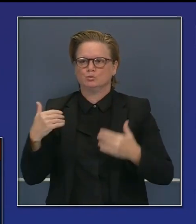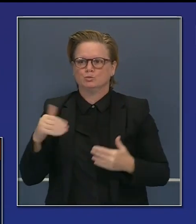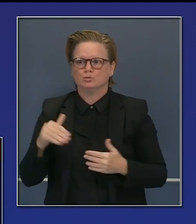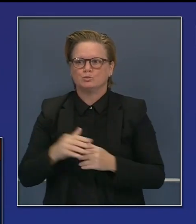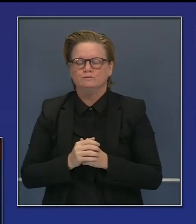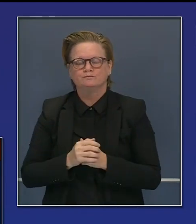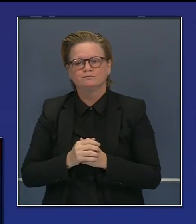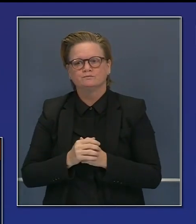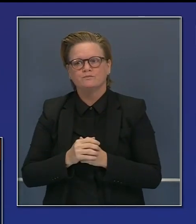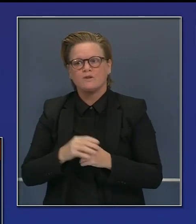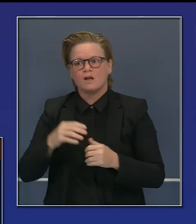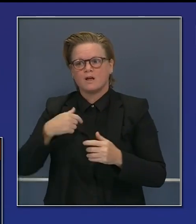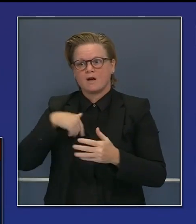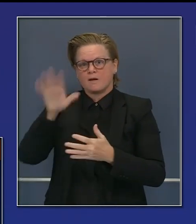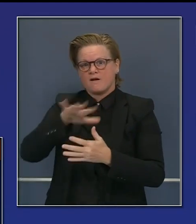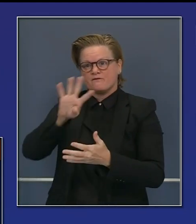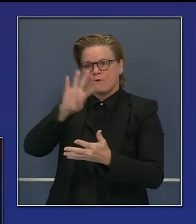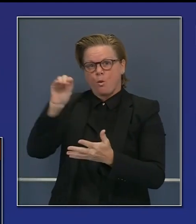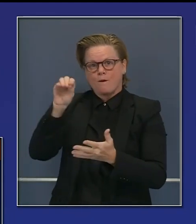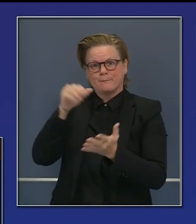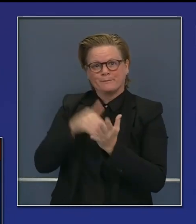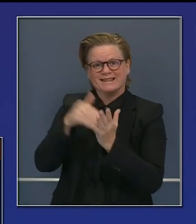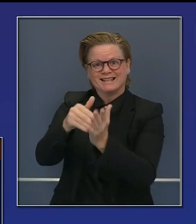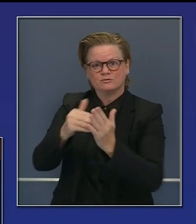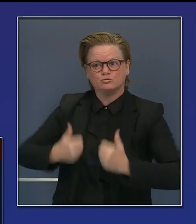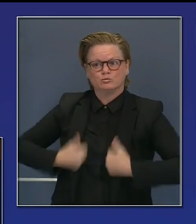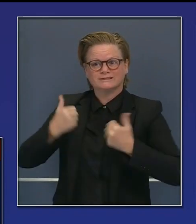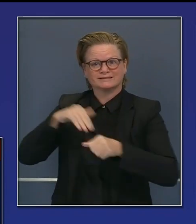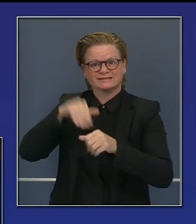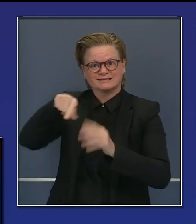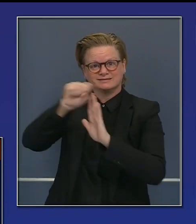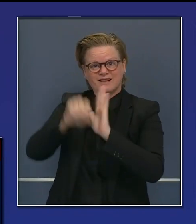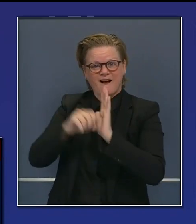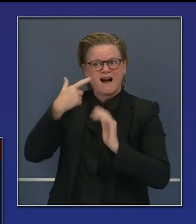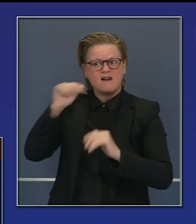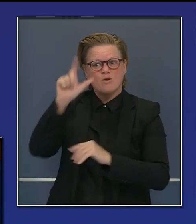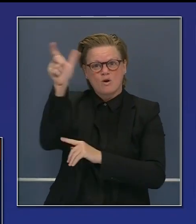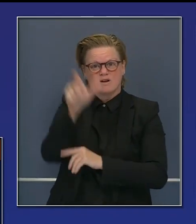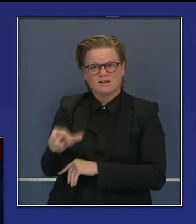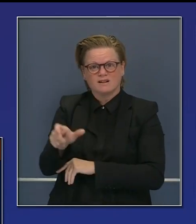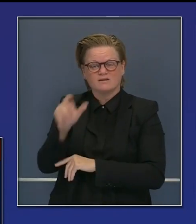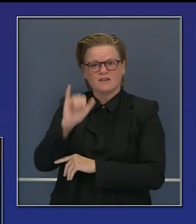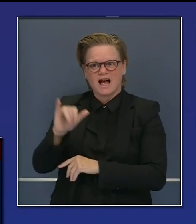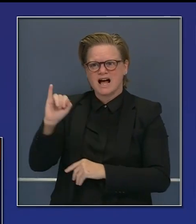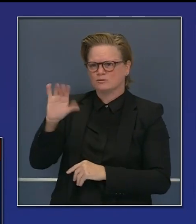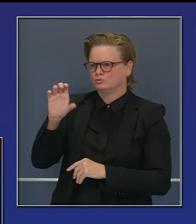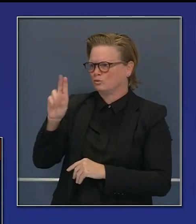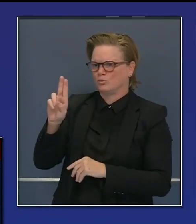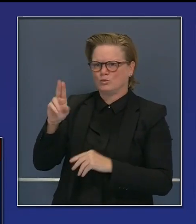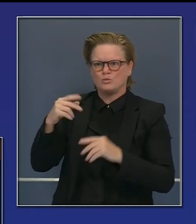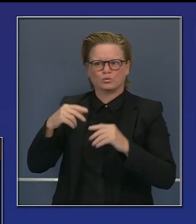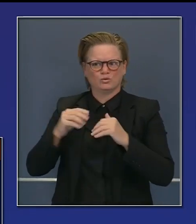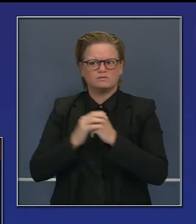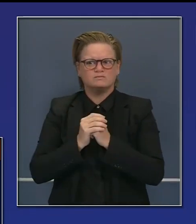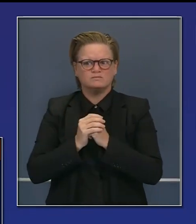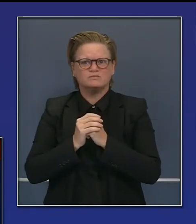REMINDING YOU THAT NONE OF US BUT IN THESE REGIONS WHERE WE ALL RESIDE, 40 MILLION OF US, THE ICU CAPACITY IN ALL OF